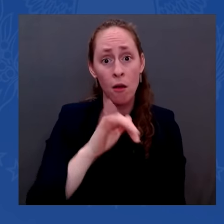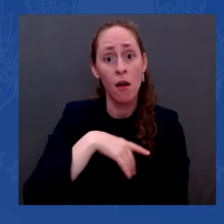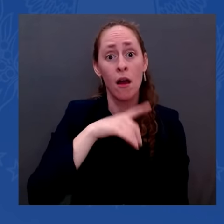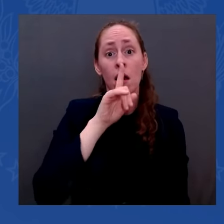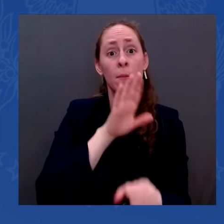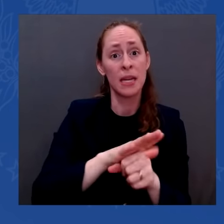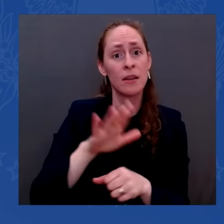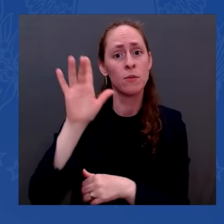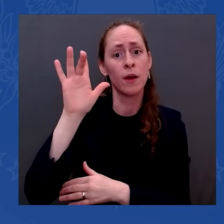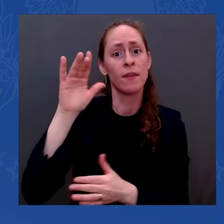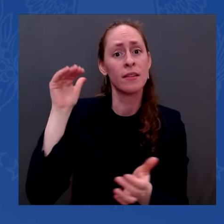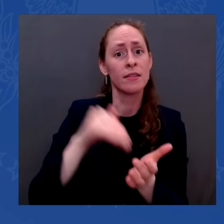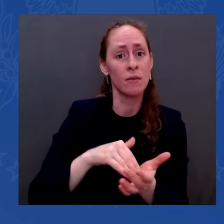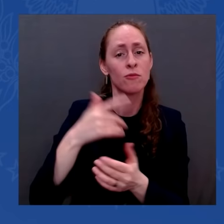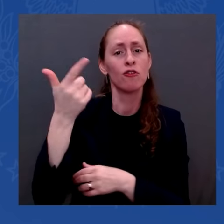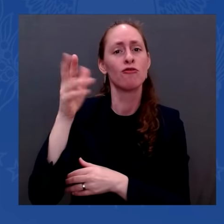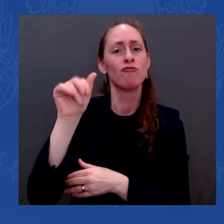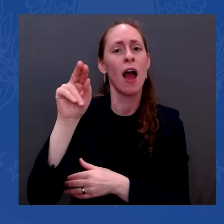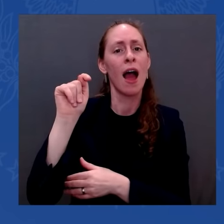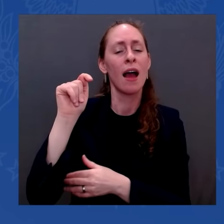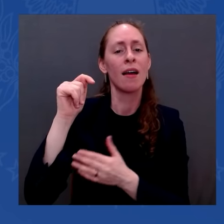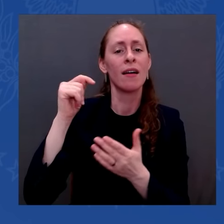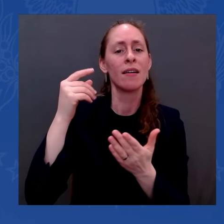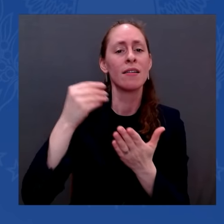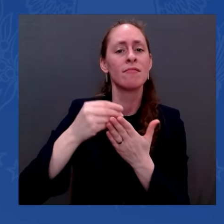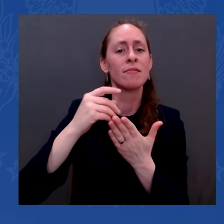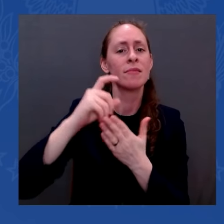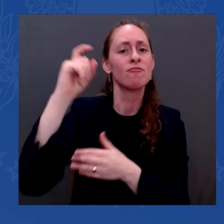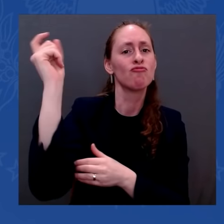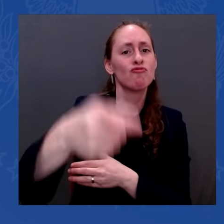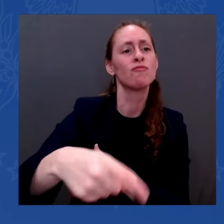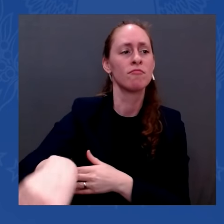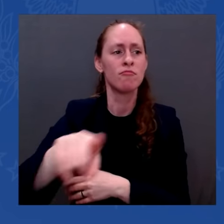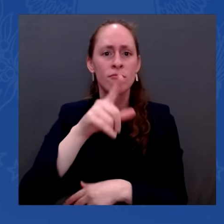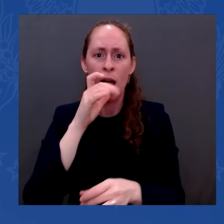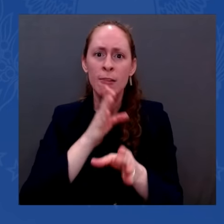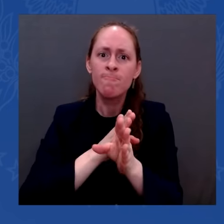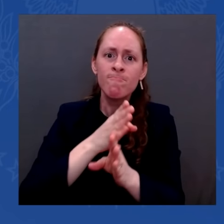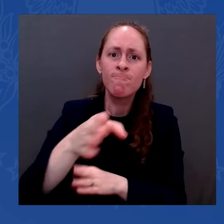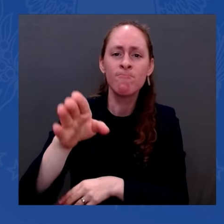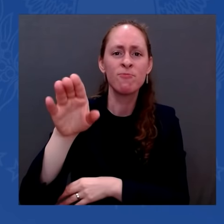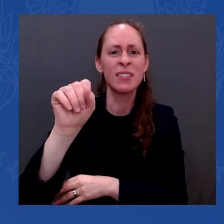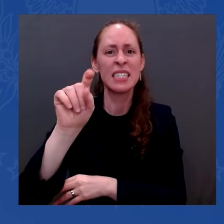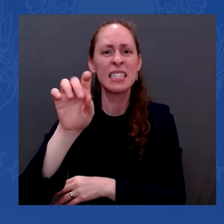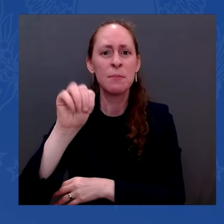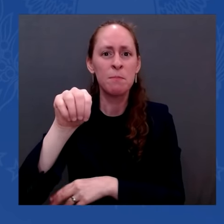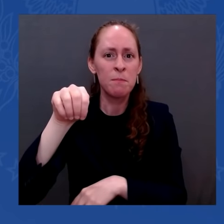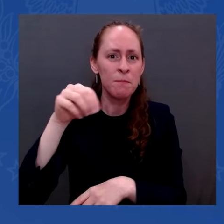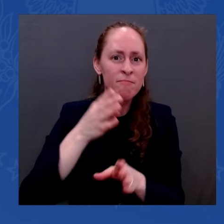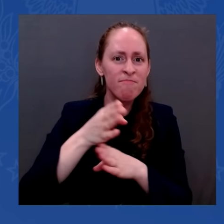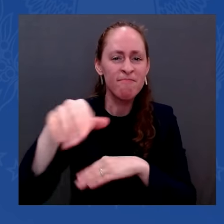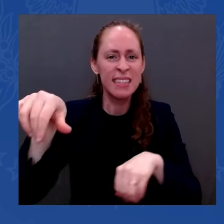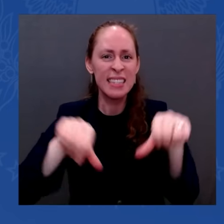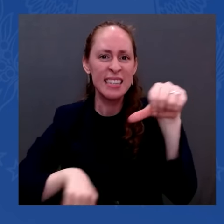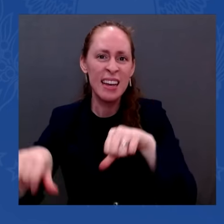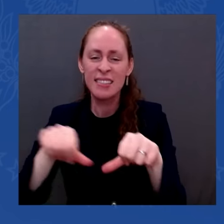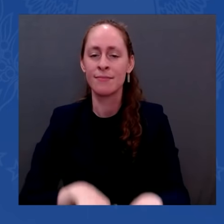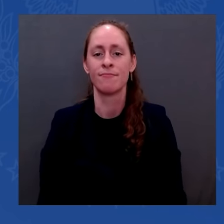education at the local Imperial Valley College. We're also working with local educational institutions to develop programs --